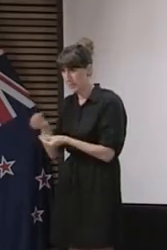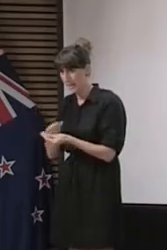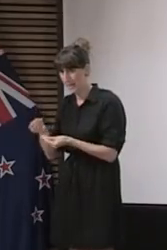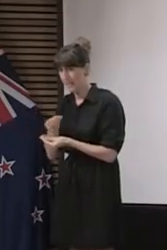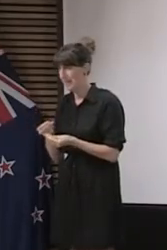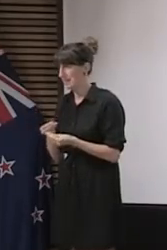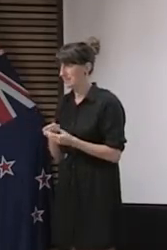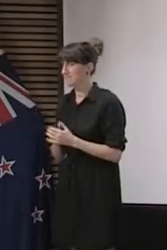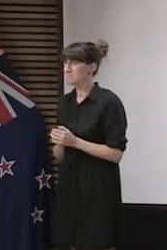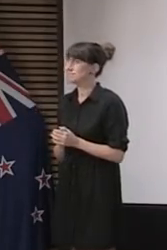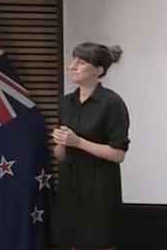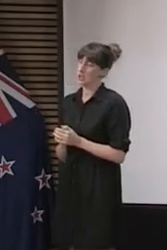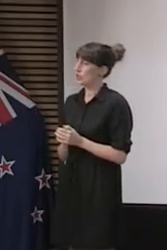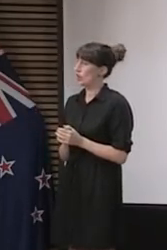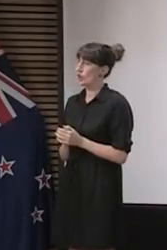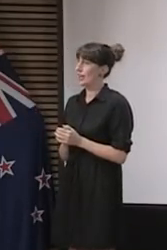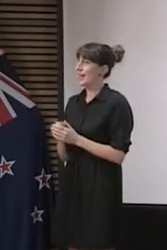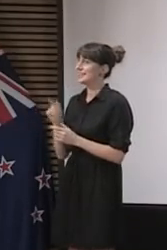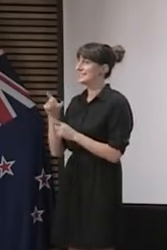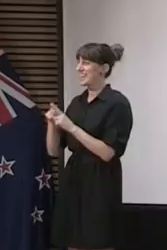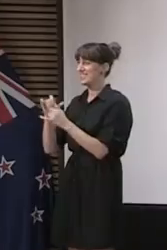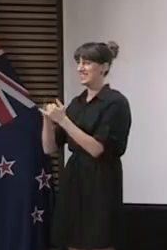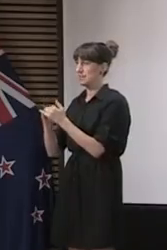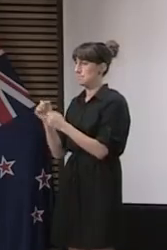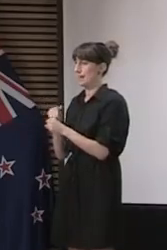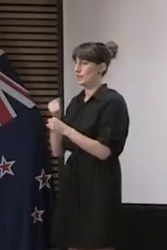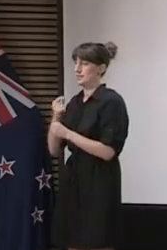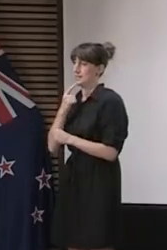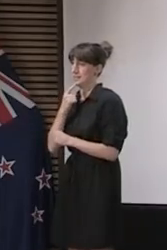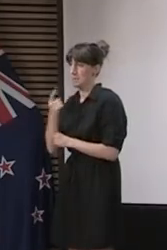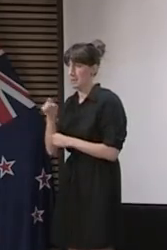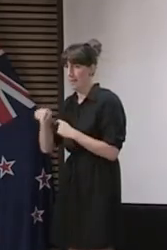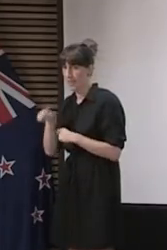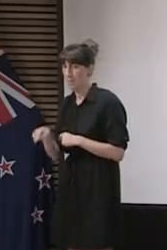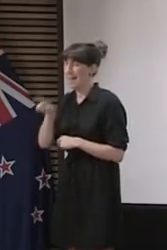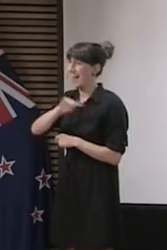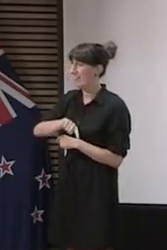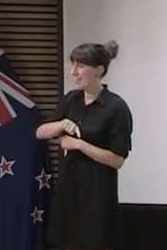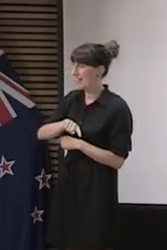Equally while DavidSkegg has made that statementyou will see others like ShaunHendy encourage